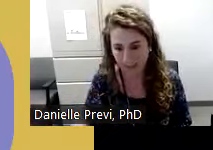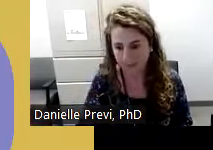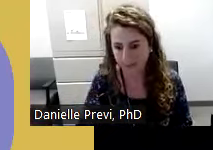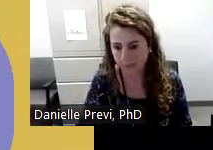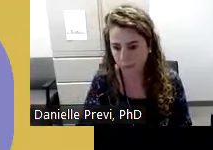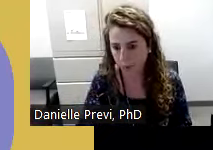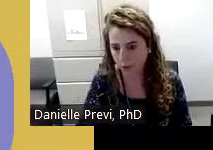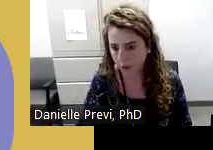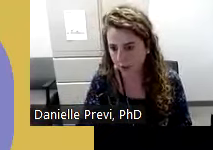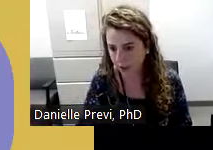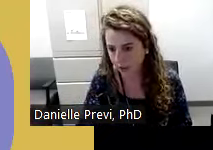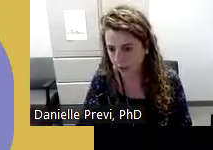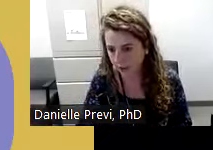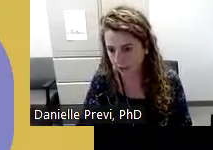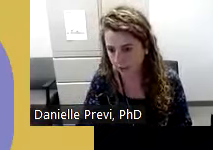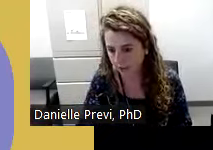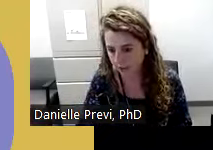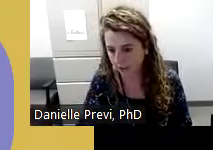and go directly to stimulating the brainstem.